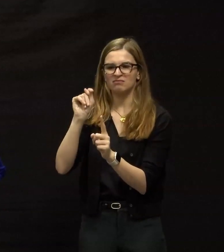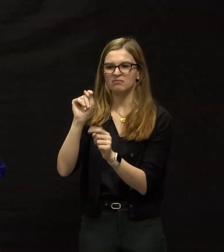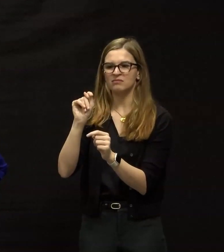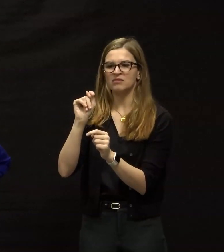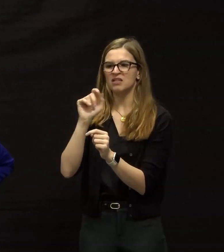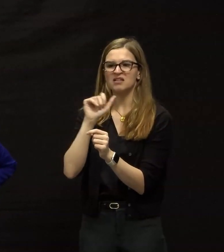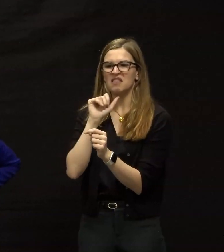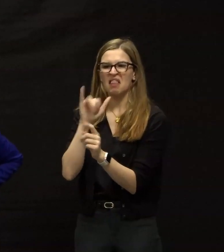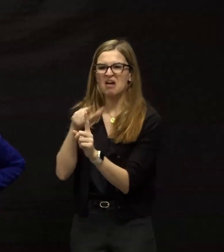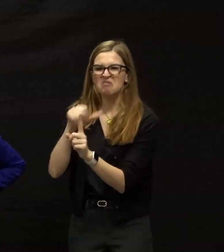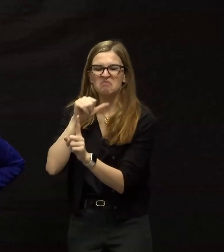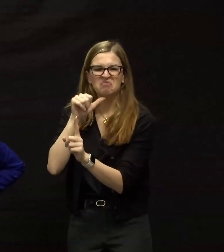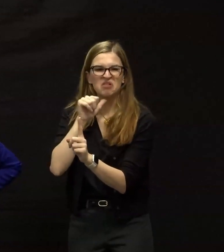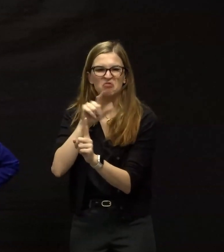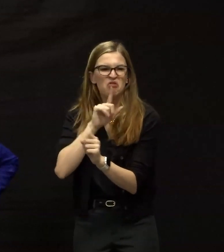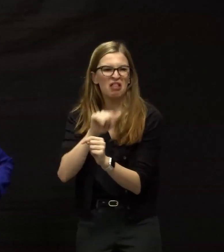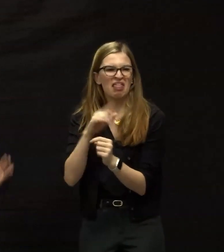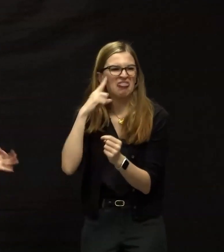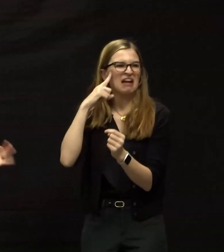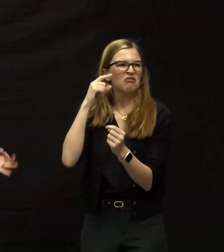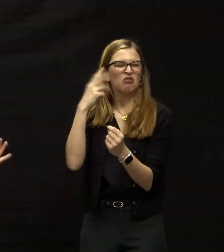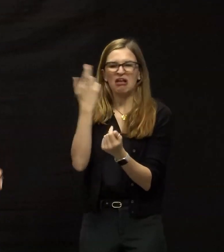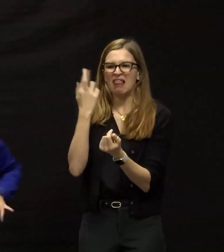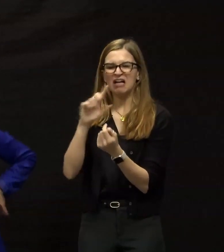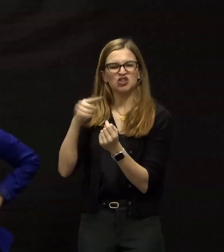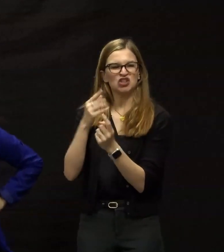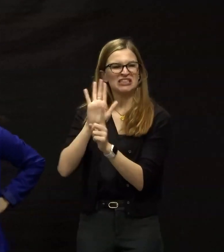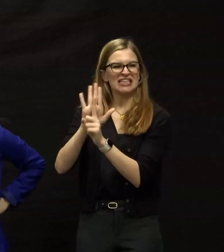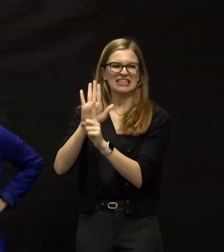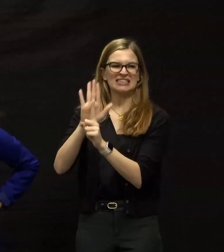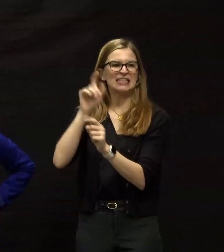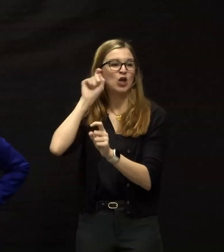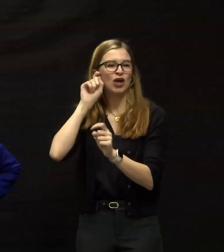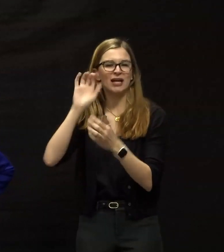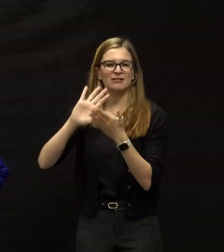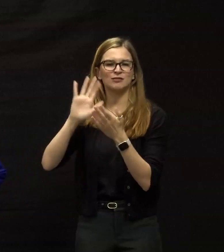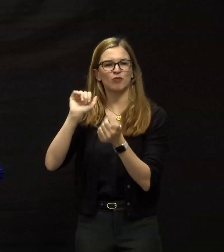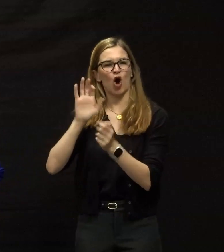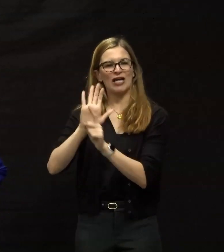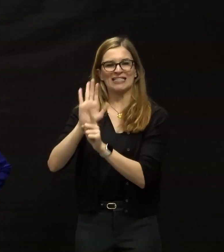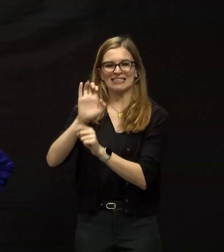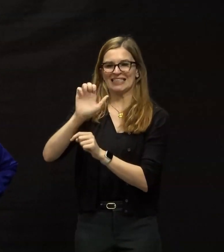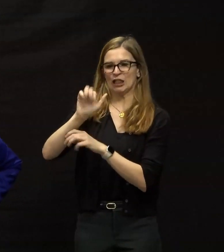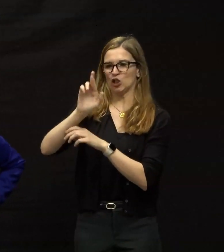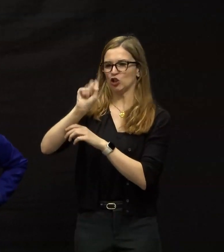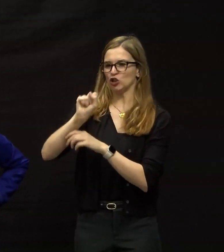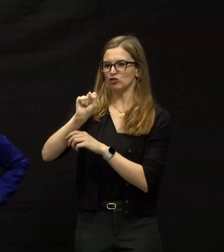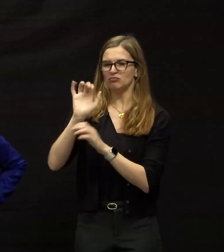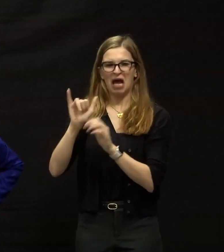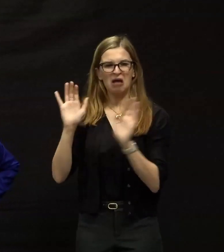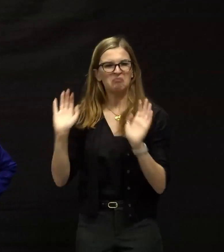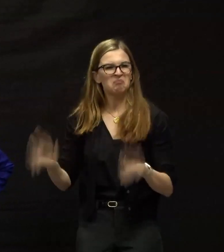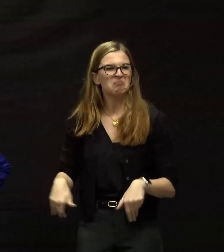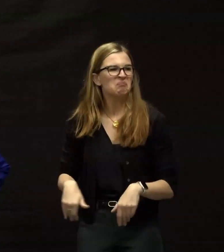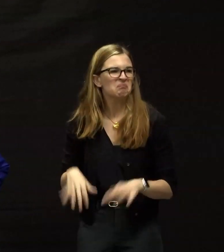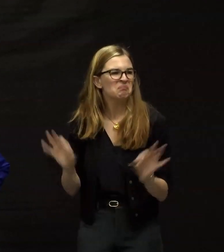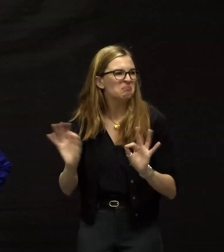He didn't, they didn't think he didn't think about himself being deaf, but the family was like, "Oh, you know, the hearing aids are just part of his ears